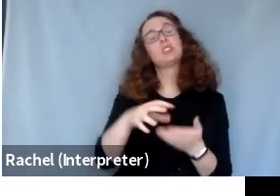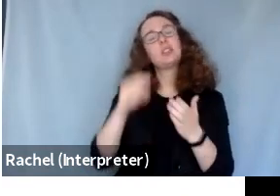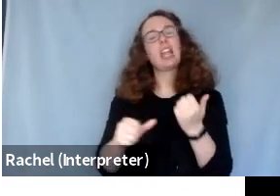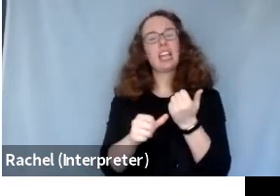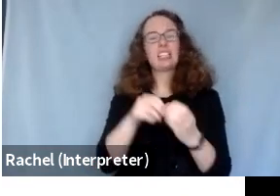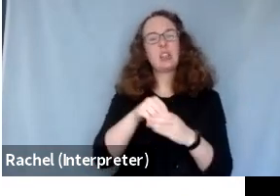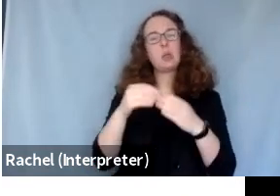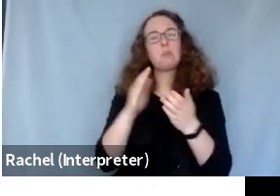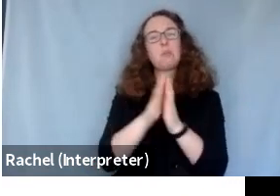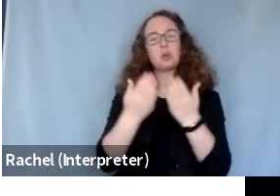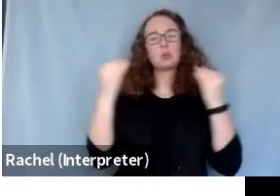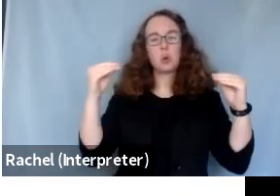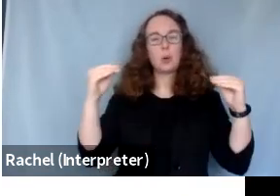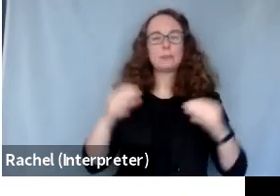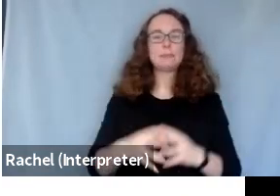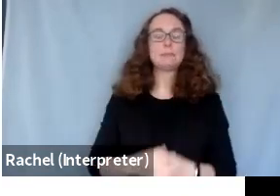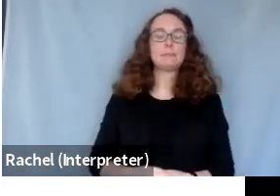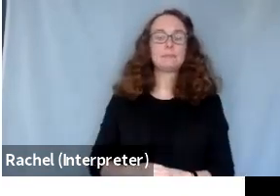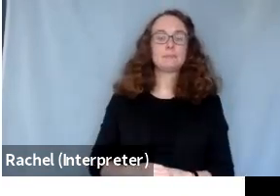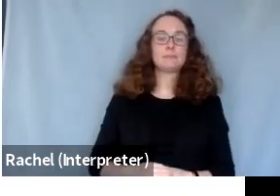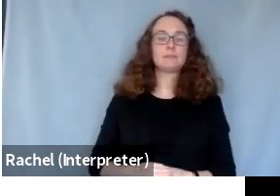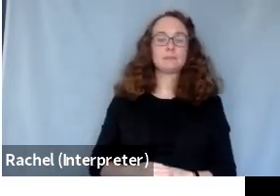but for this semester we've really partnered